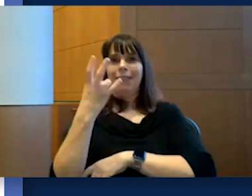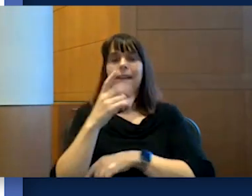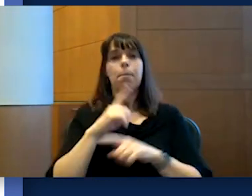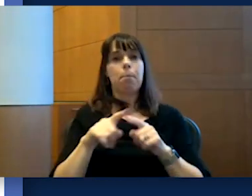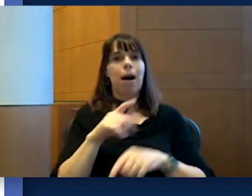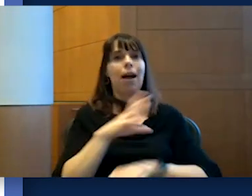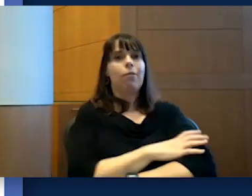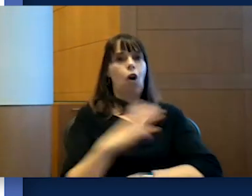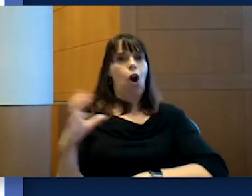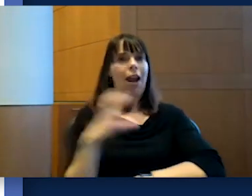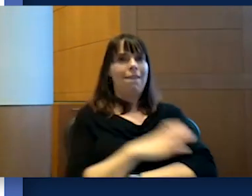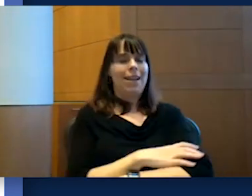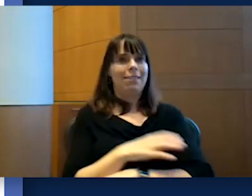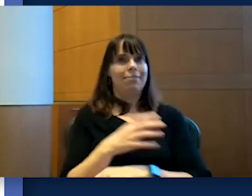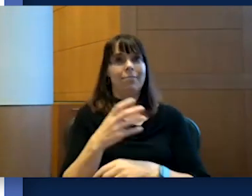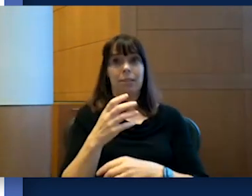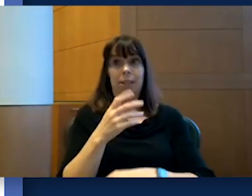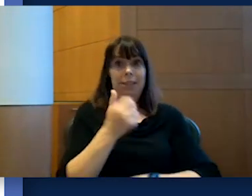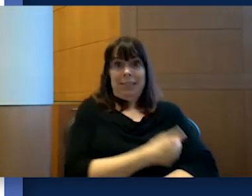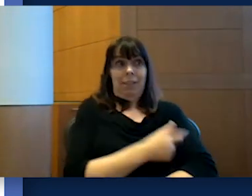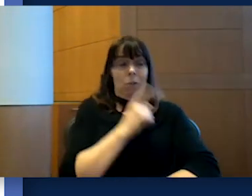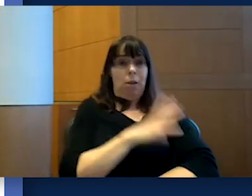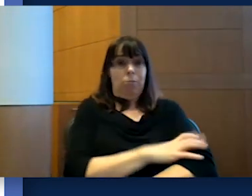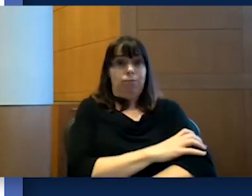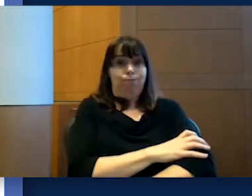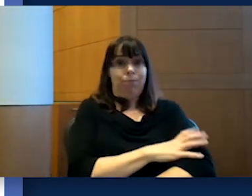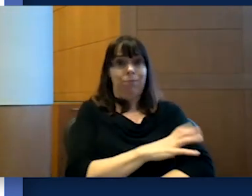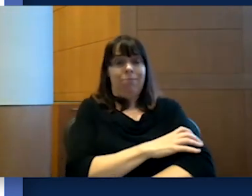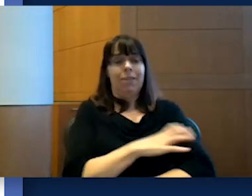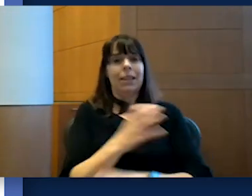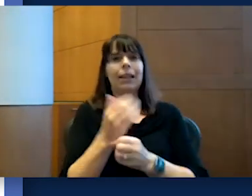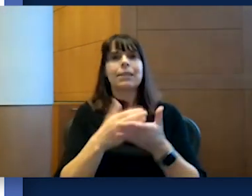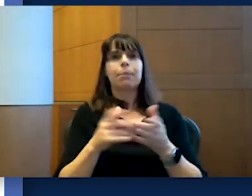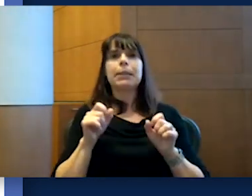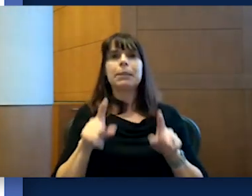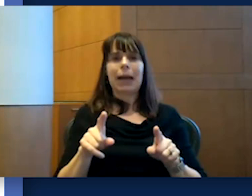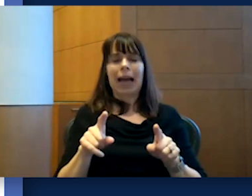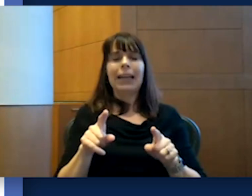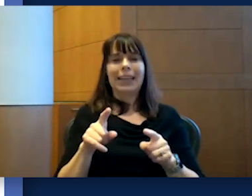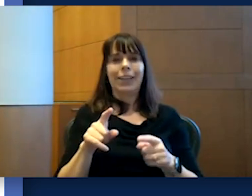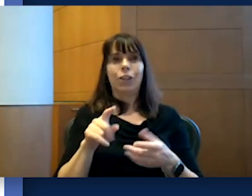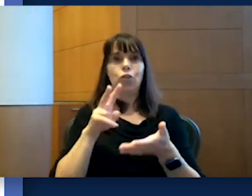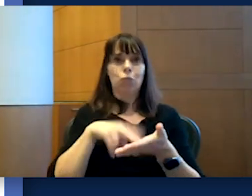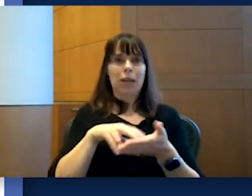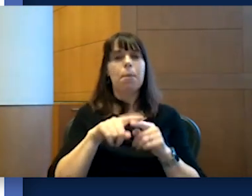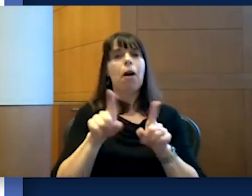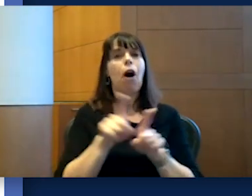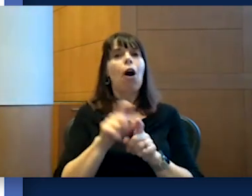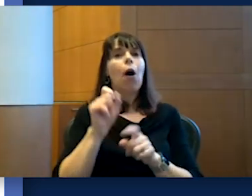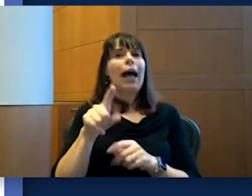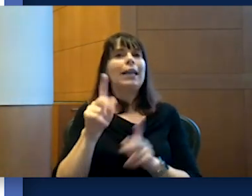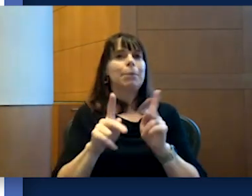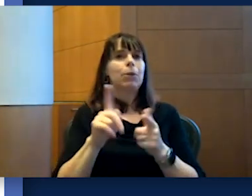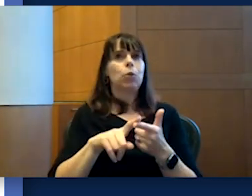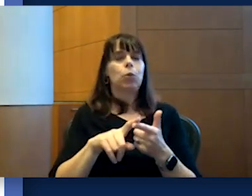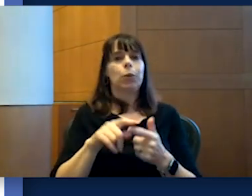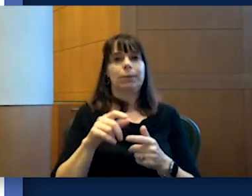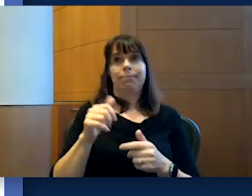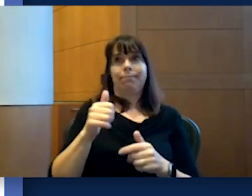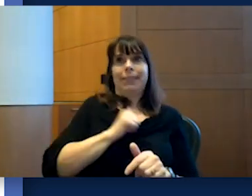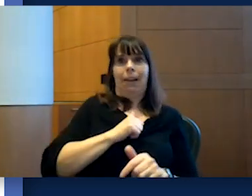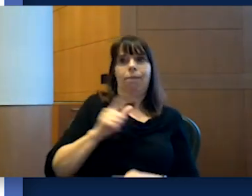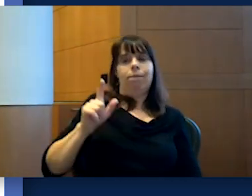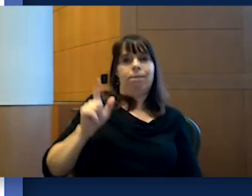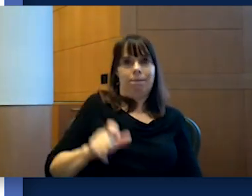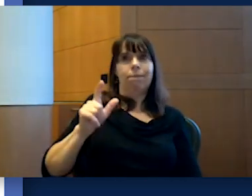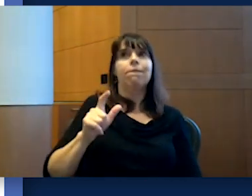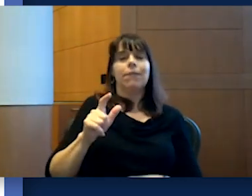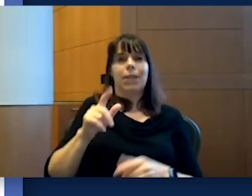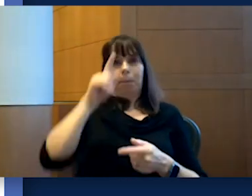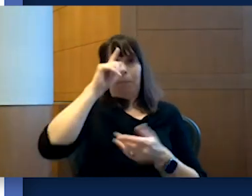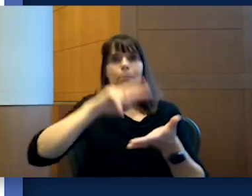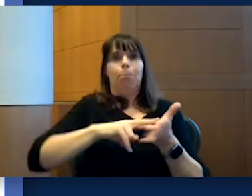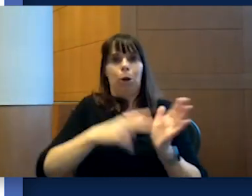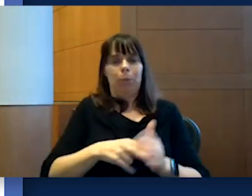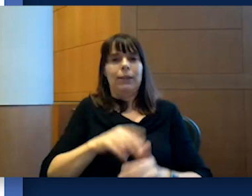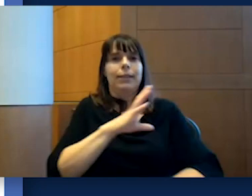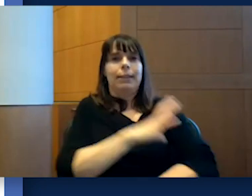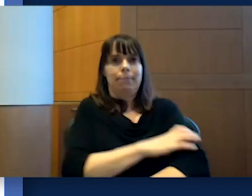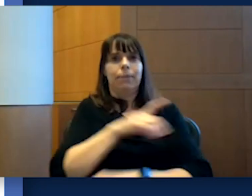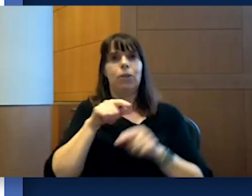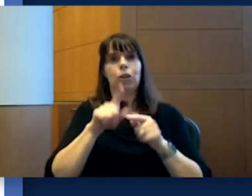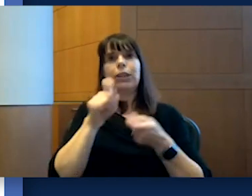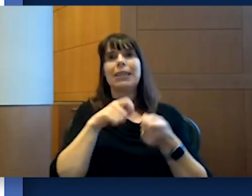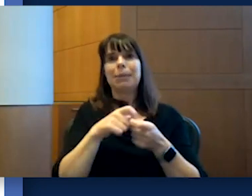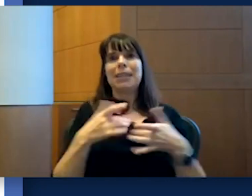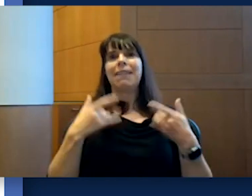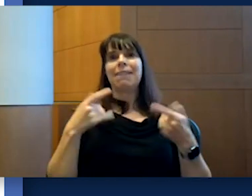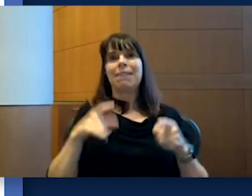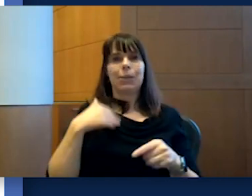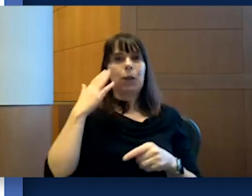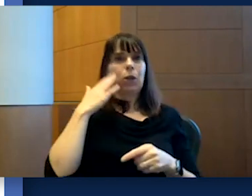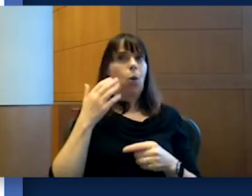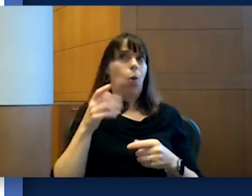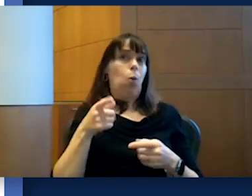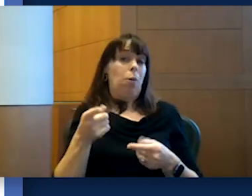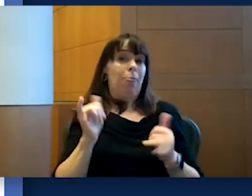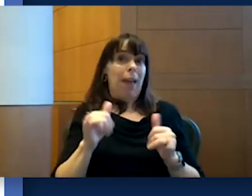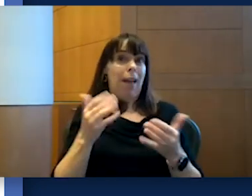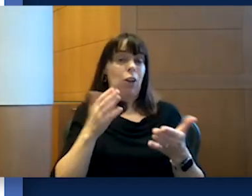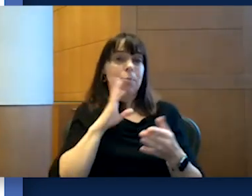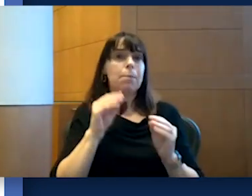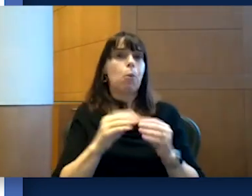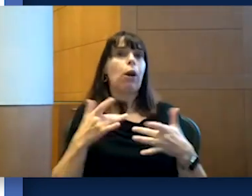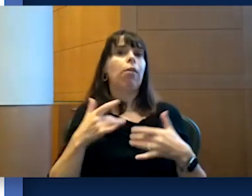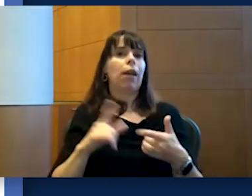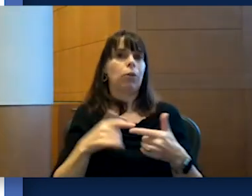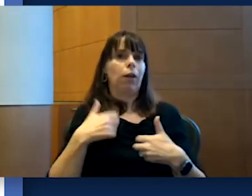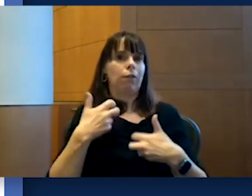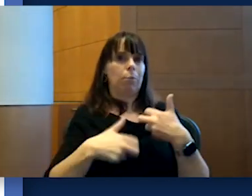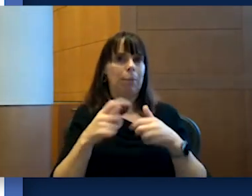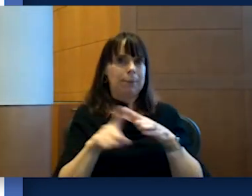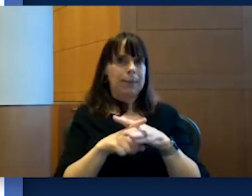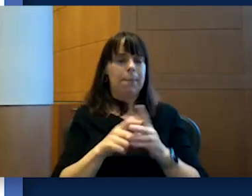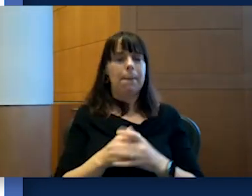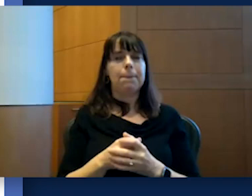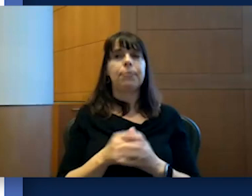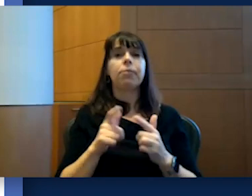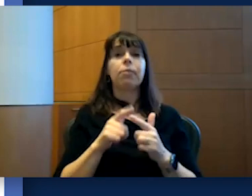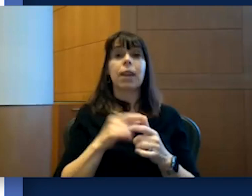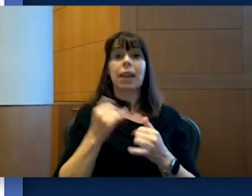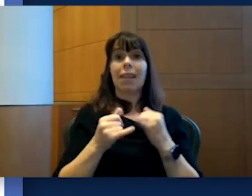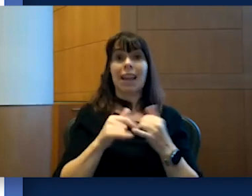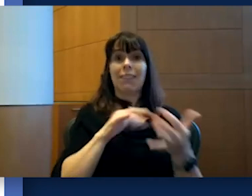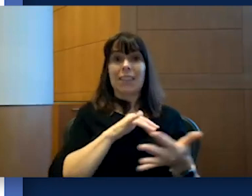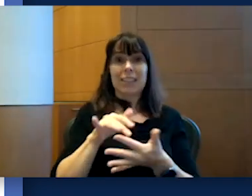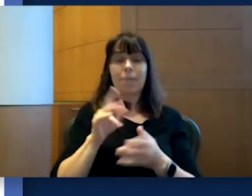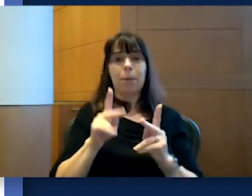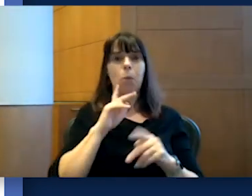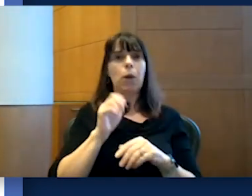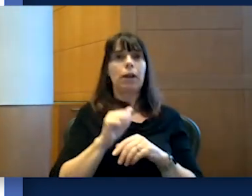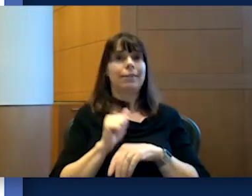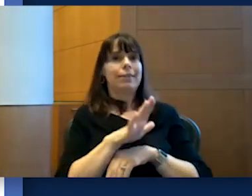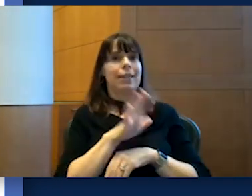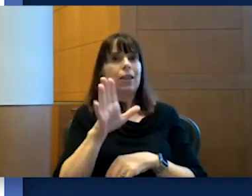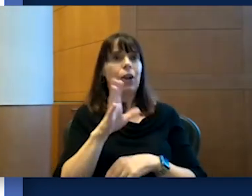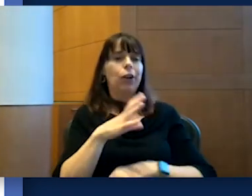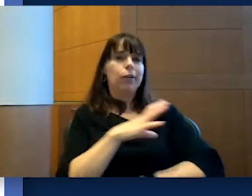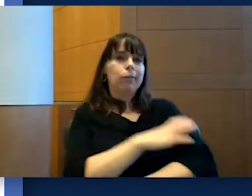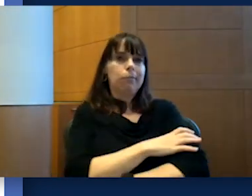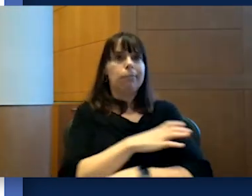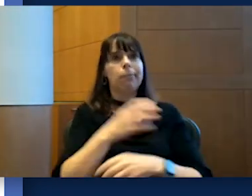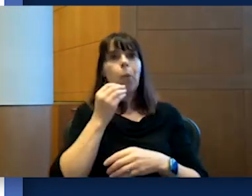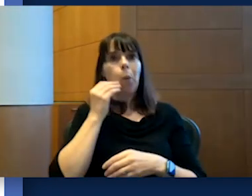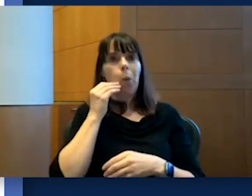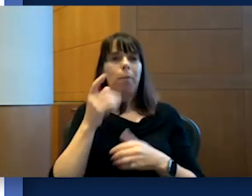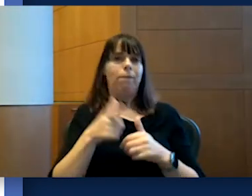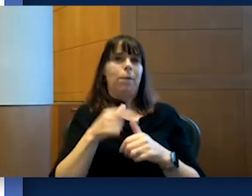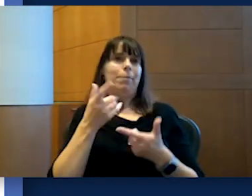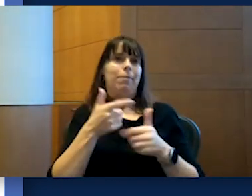And then at the end of the study folks send home their blood pressure monitor in the mail.